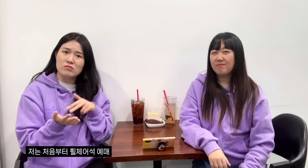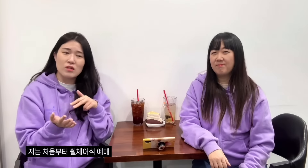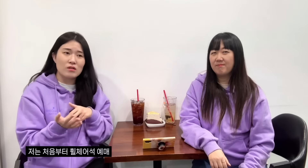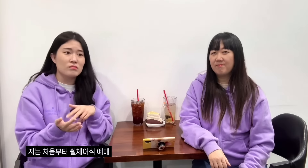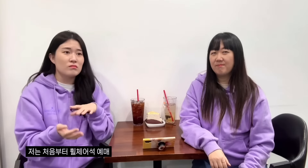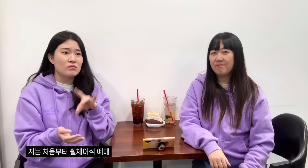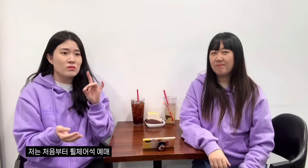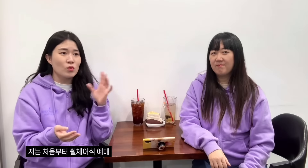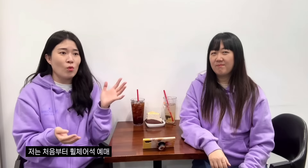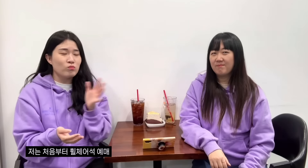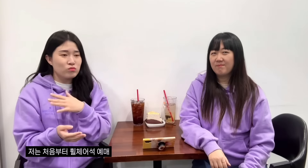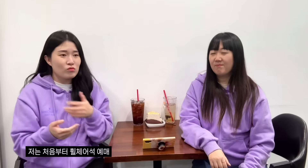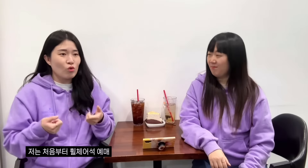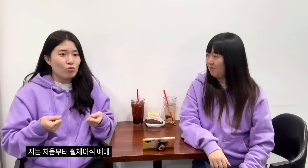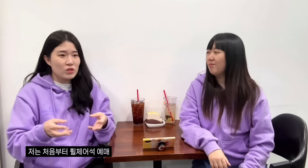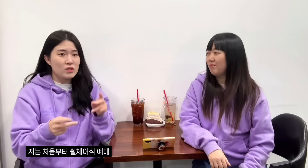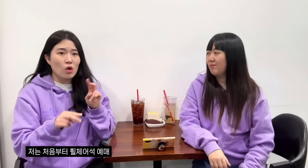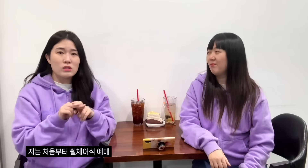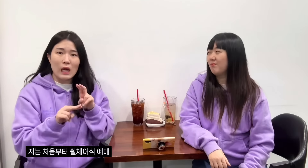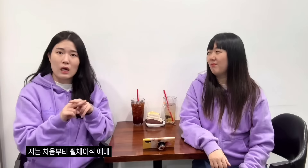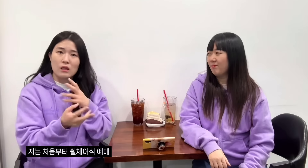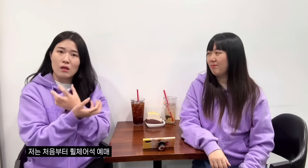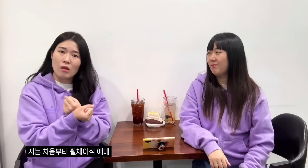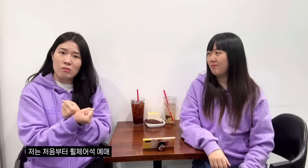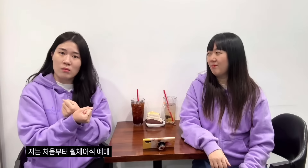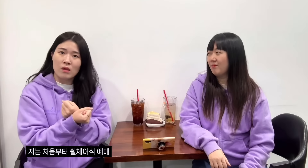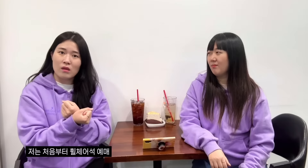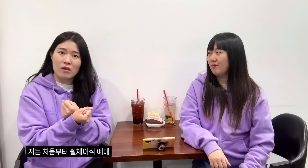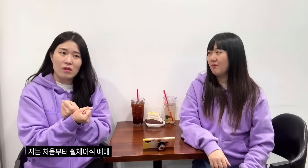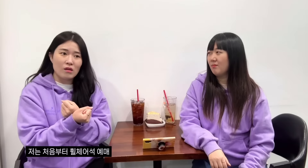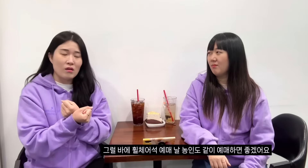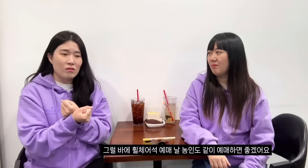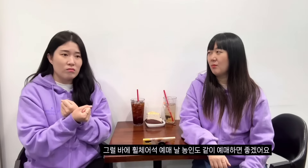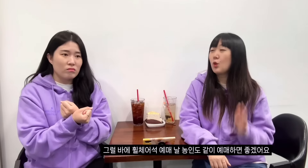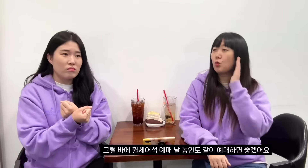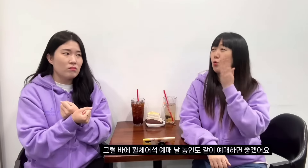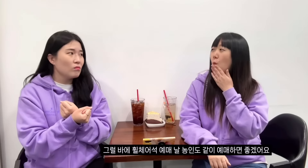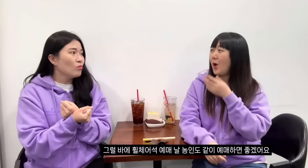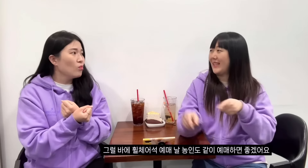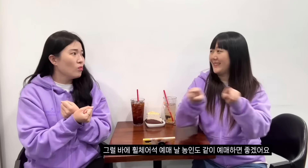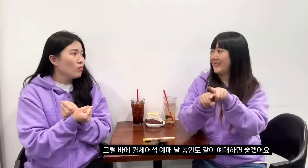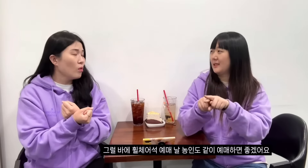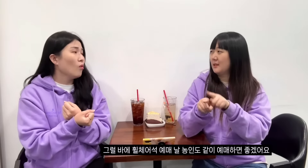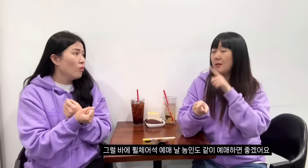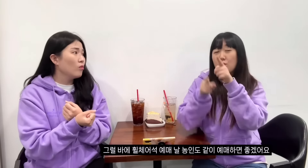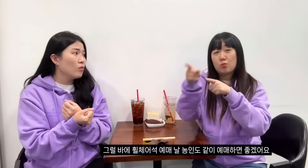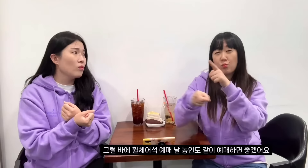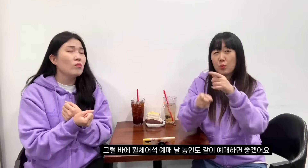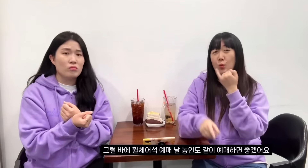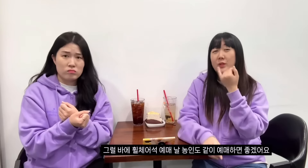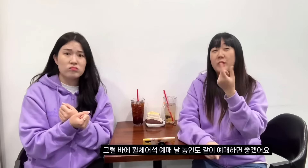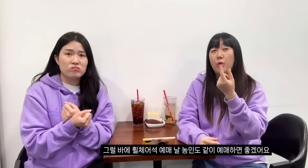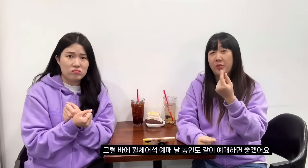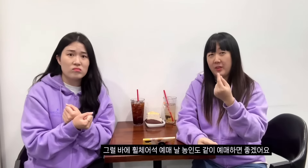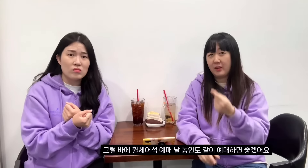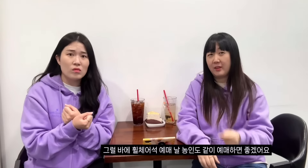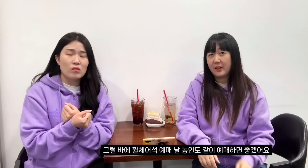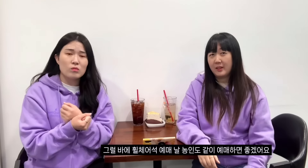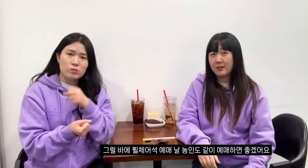In that case, it would be nice if the deaf also made a reservation on the day of the wheelchair seat reservation.